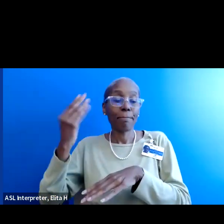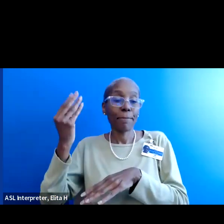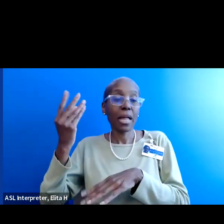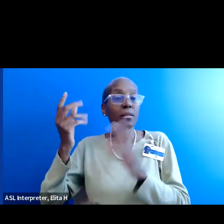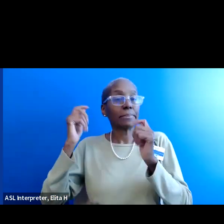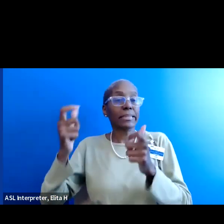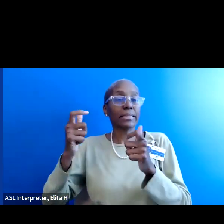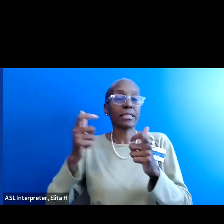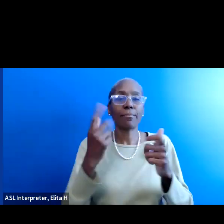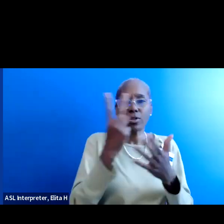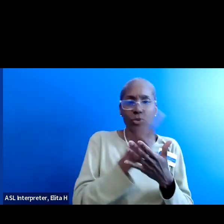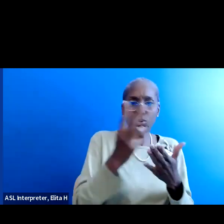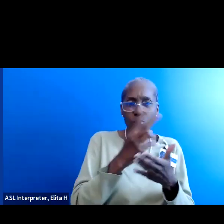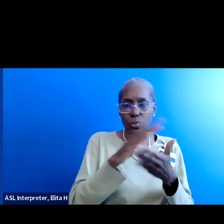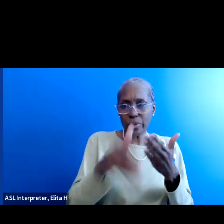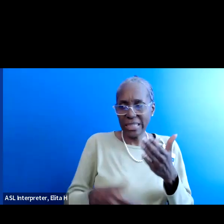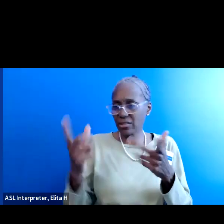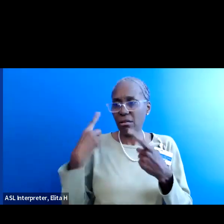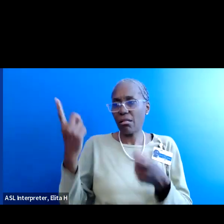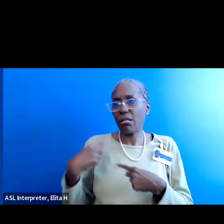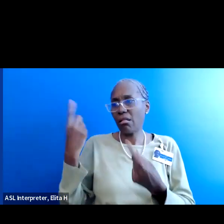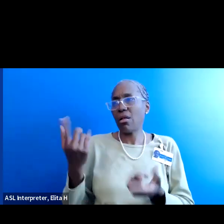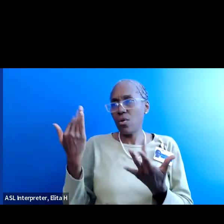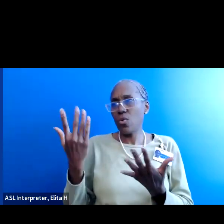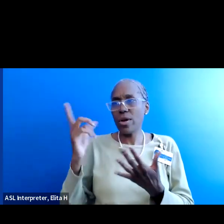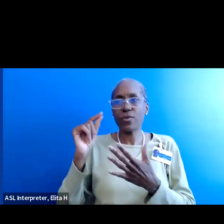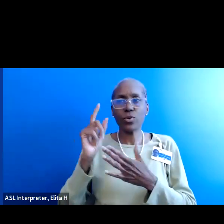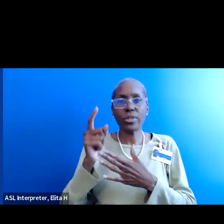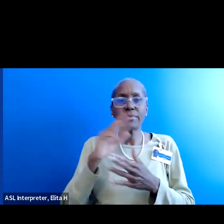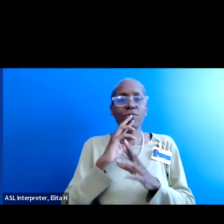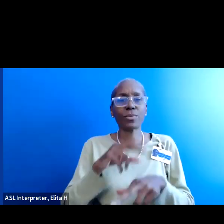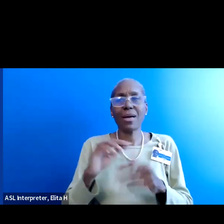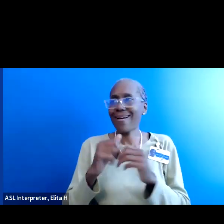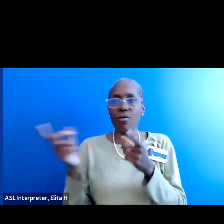For the last two weekends, she's had to wait to up to 20 minutes for a response. So how can we address this?